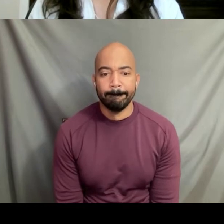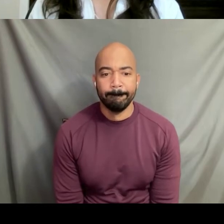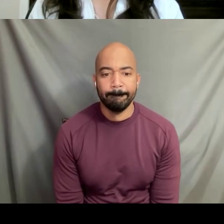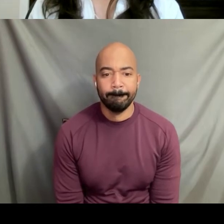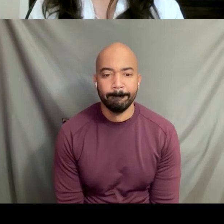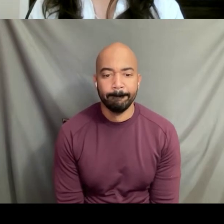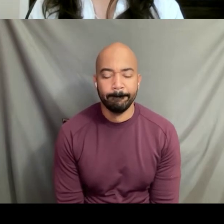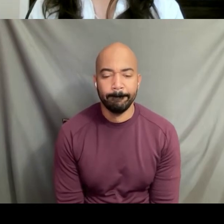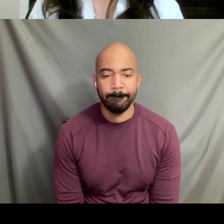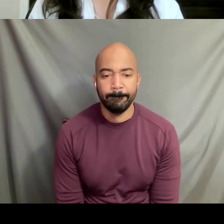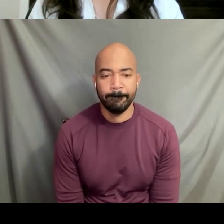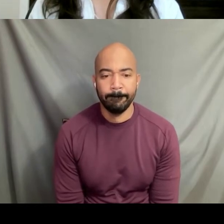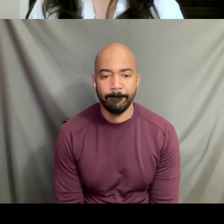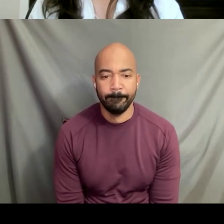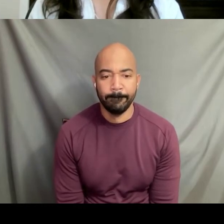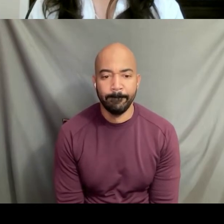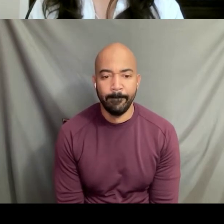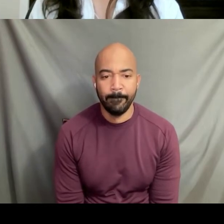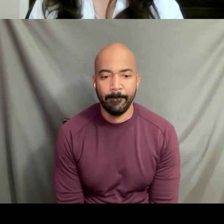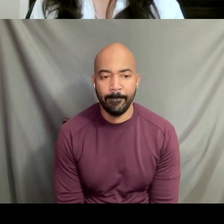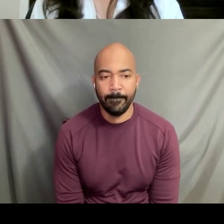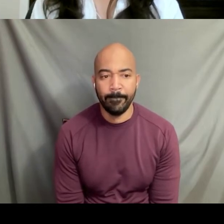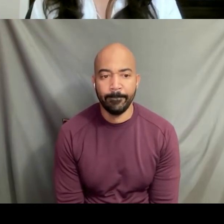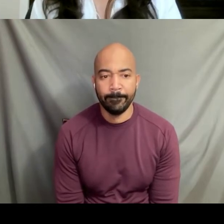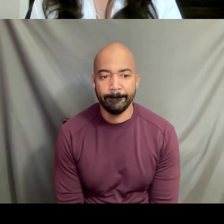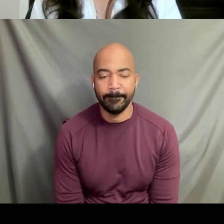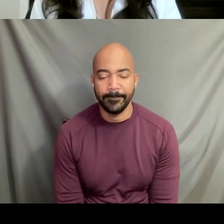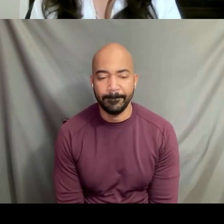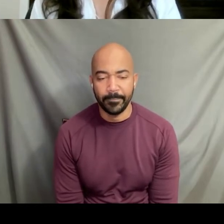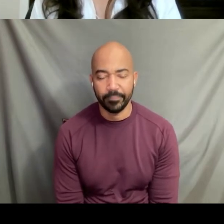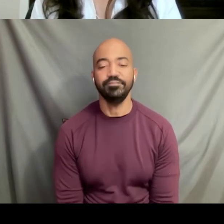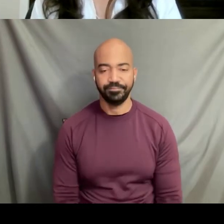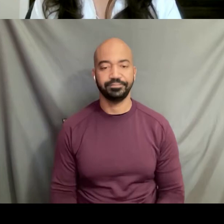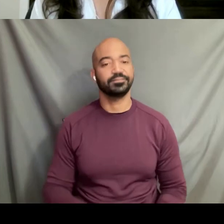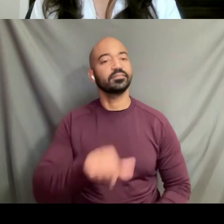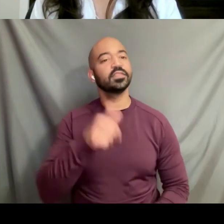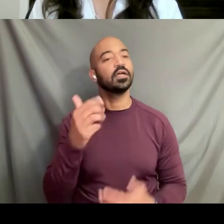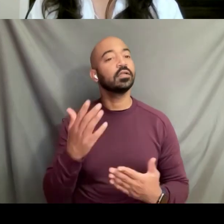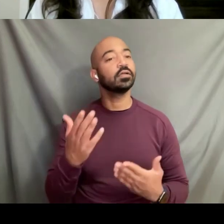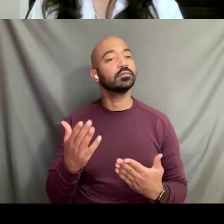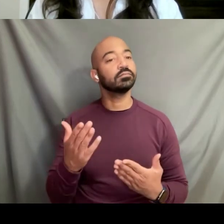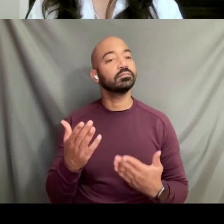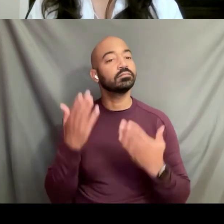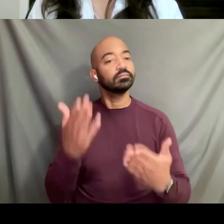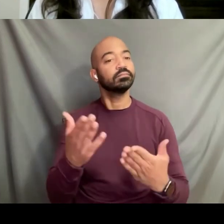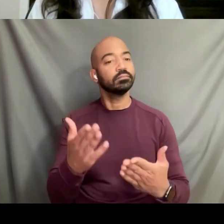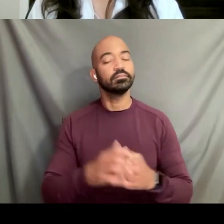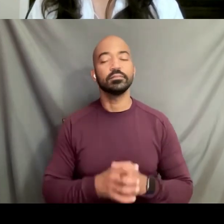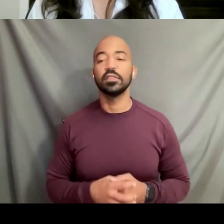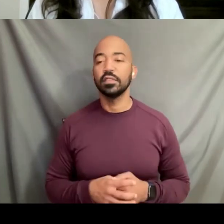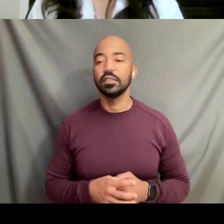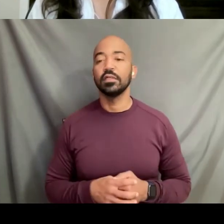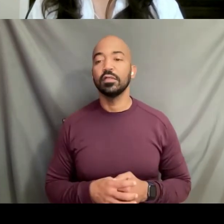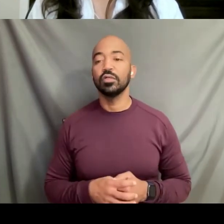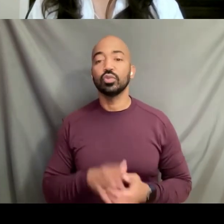is that schools should improve on providing special orientation and help to international